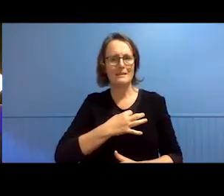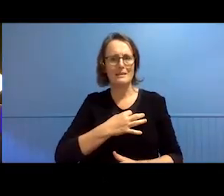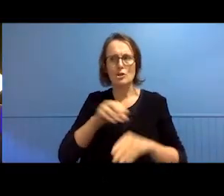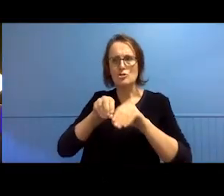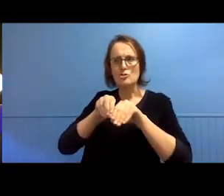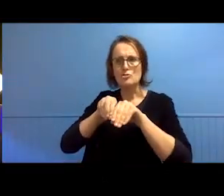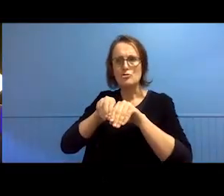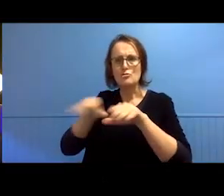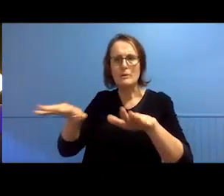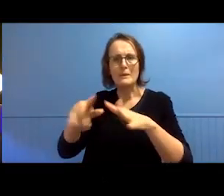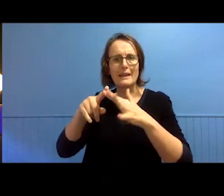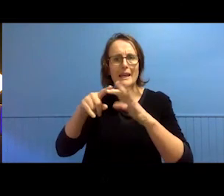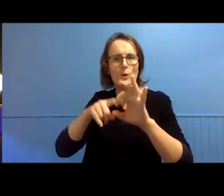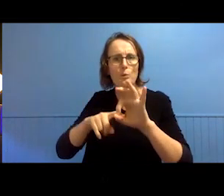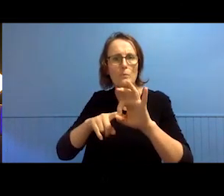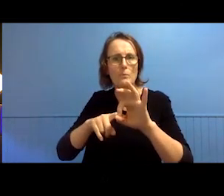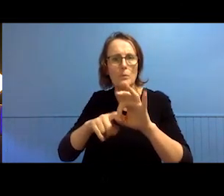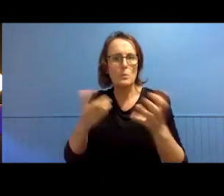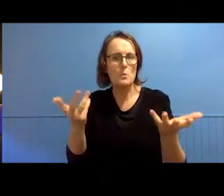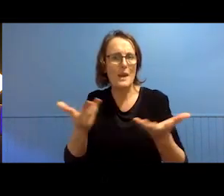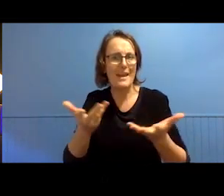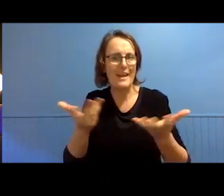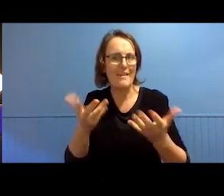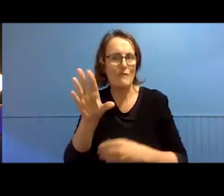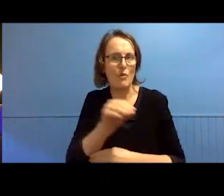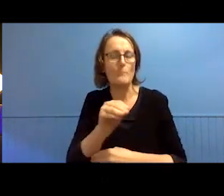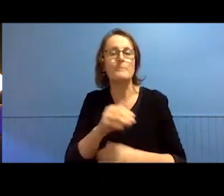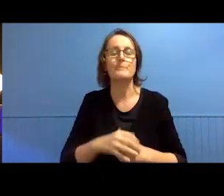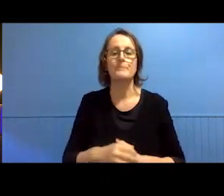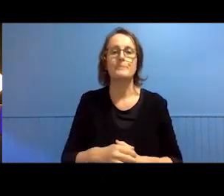equipment? I personally - at least in the sort of medium to bigger